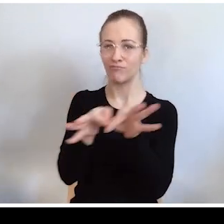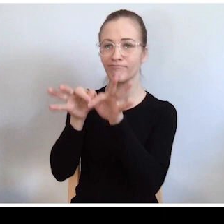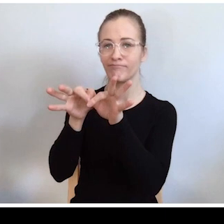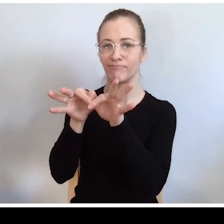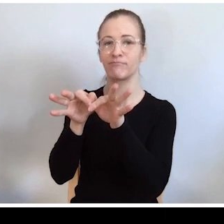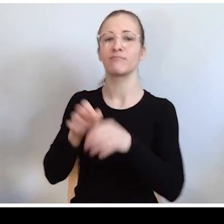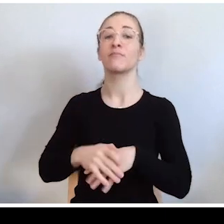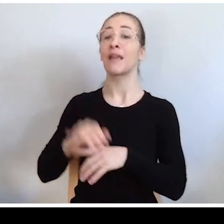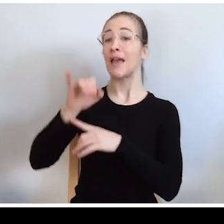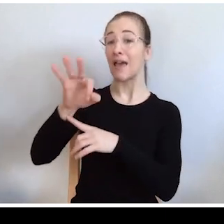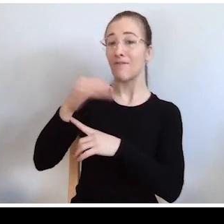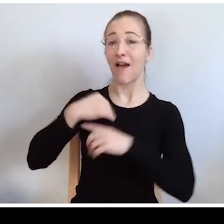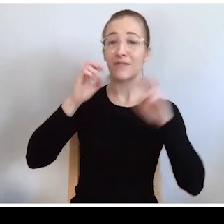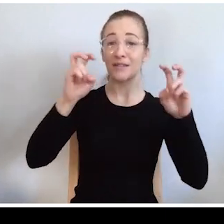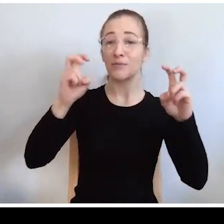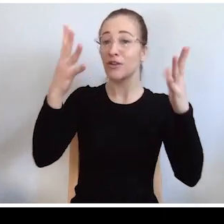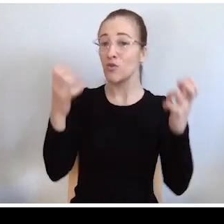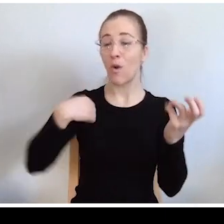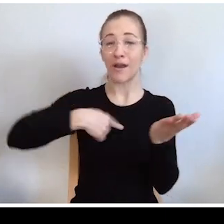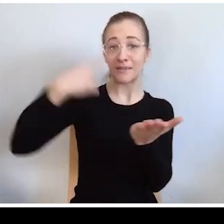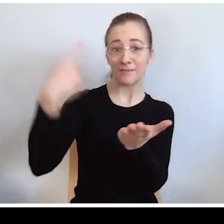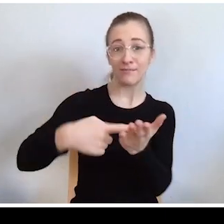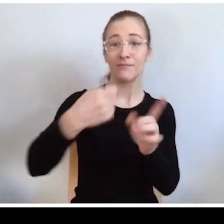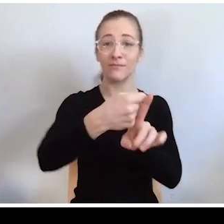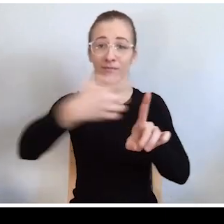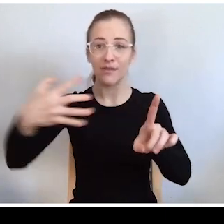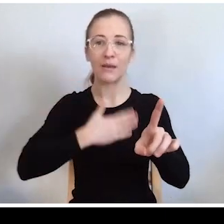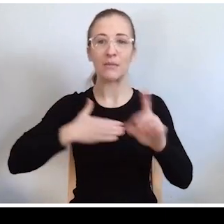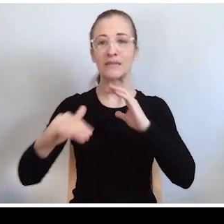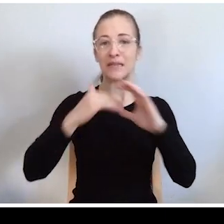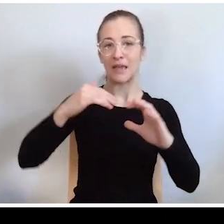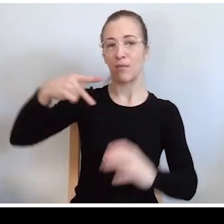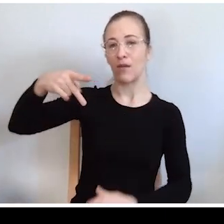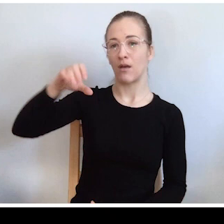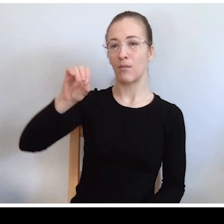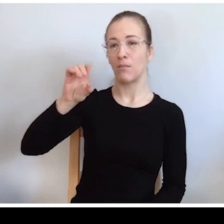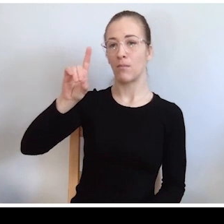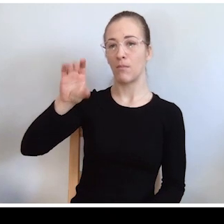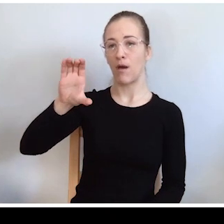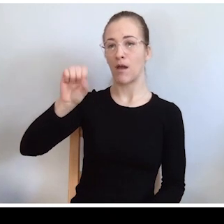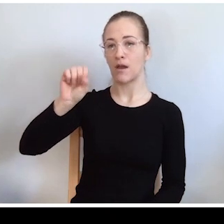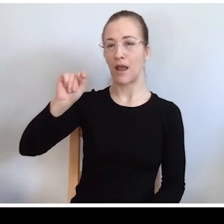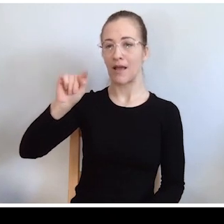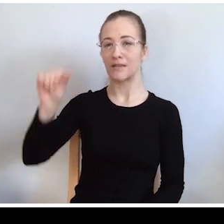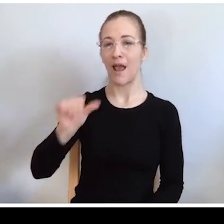If there is a subject you would like us to discuss, please email podcast@drny.org